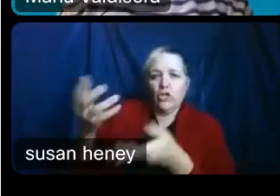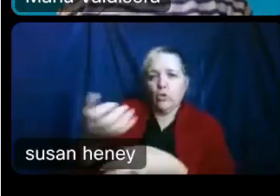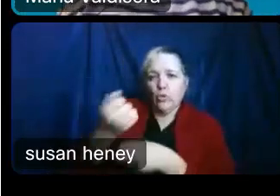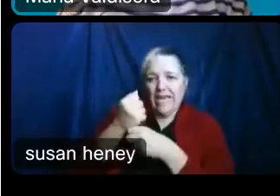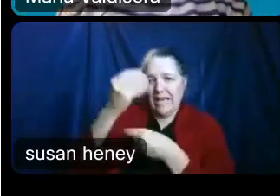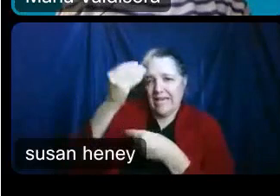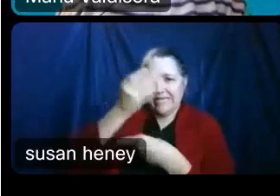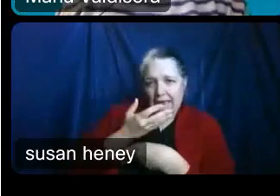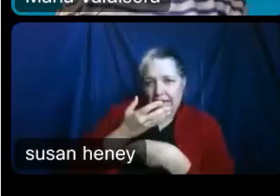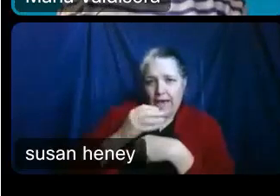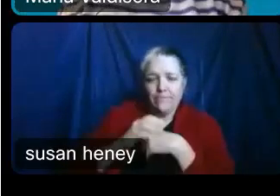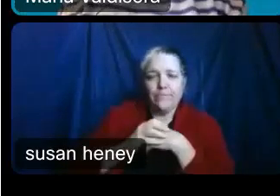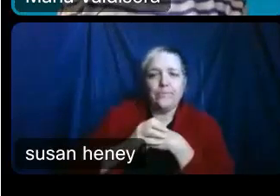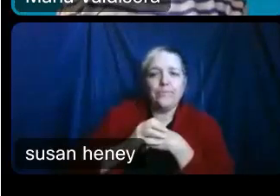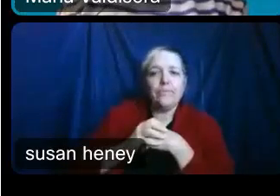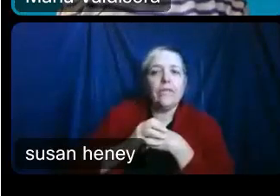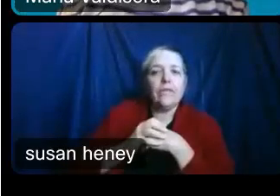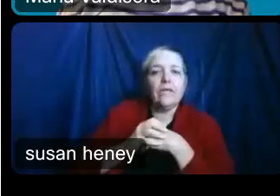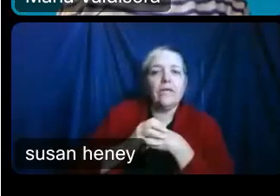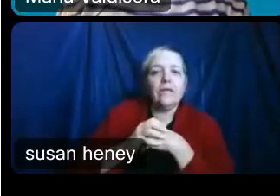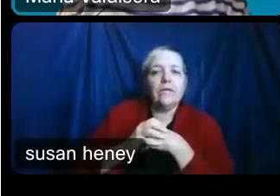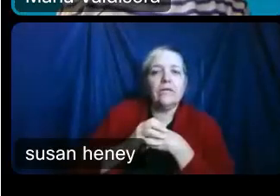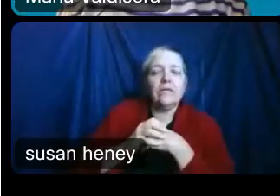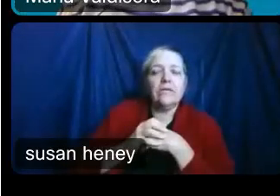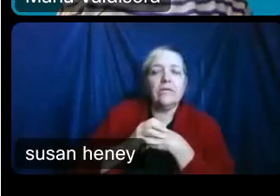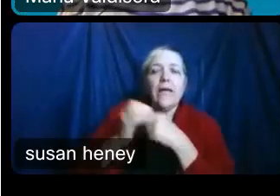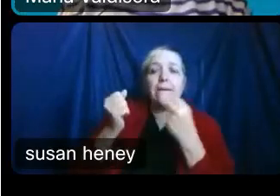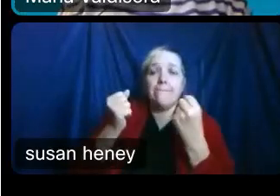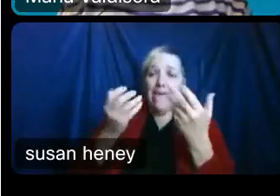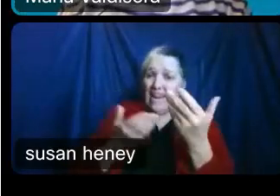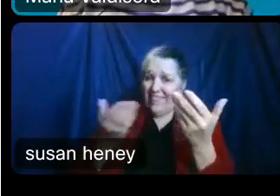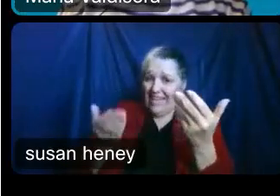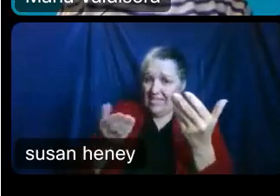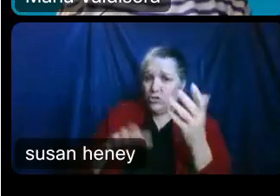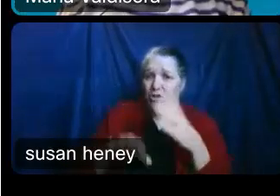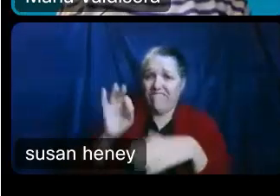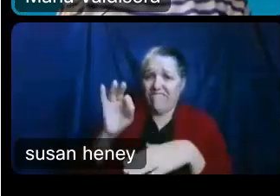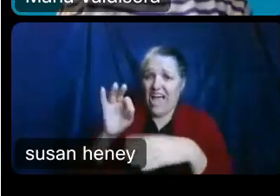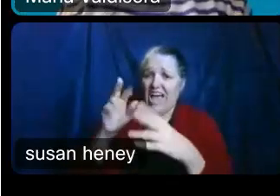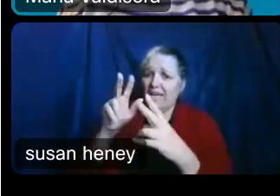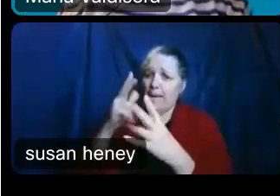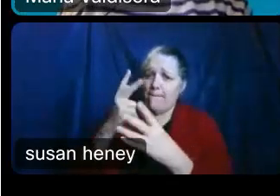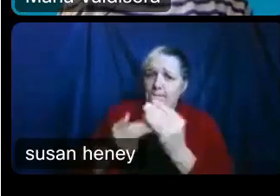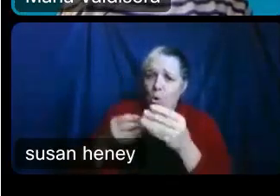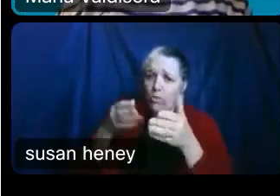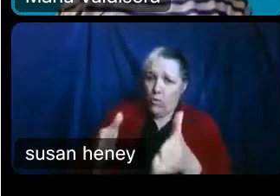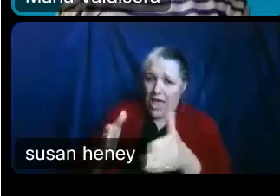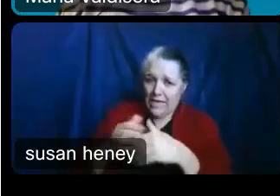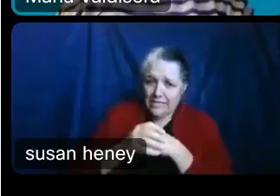a few tips, you can find many results with either search option. The only way to access